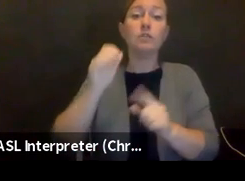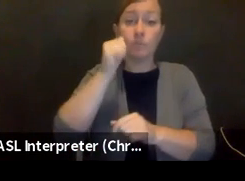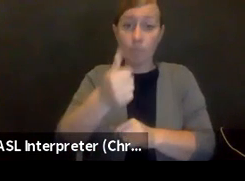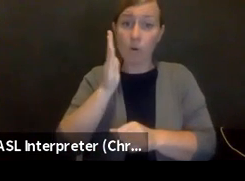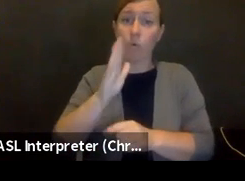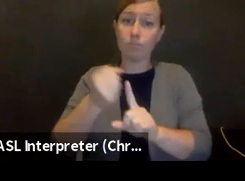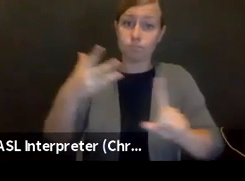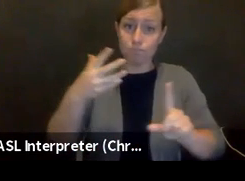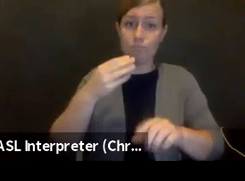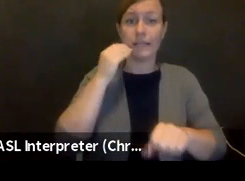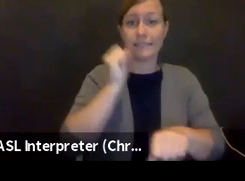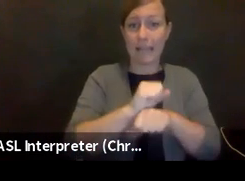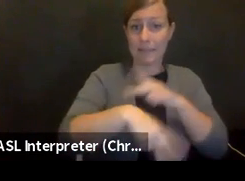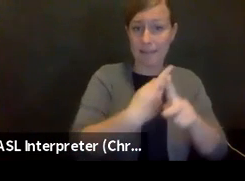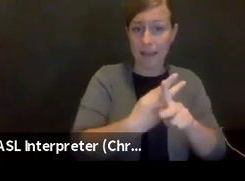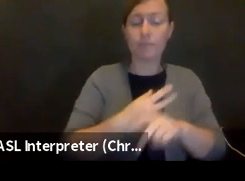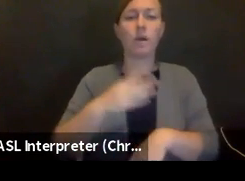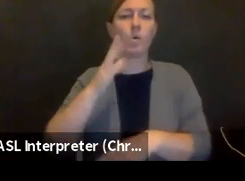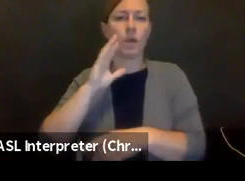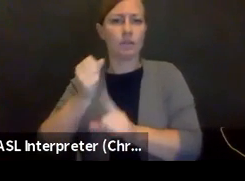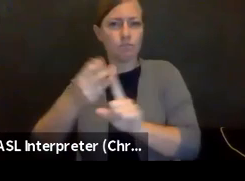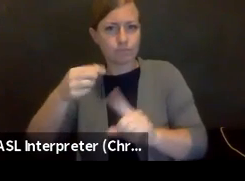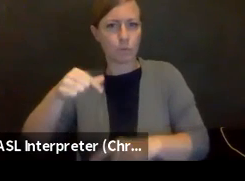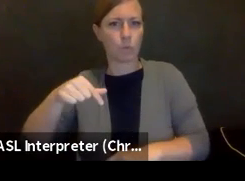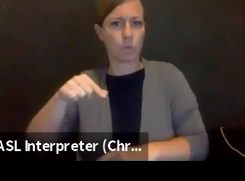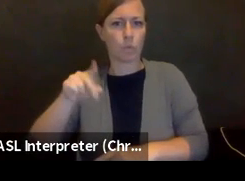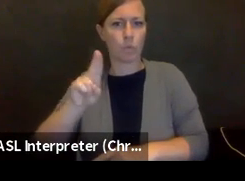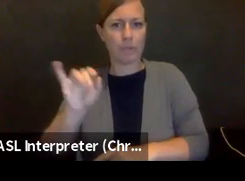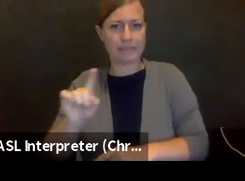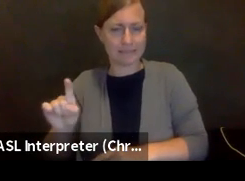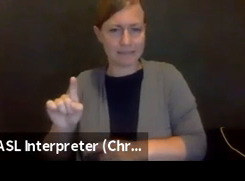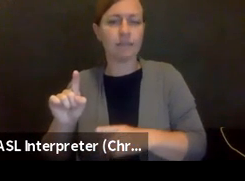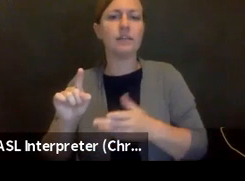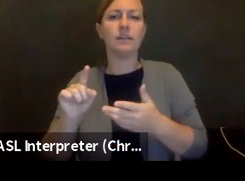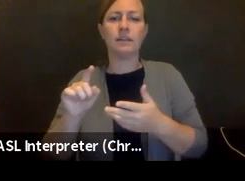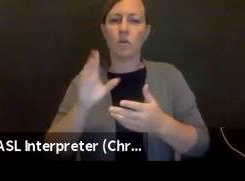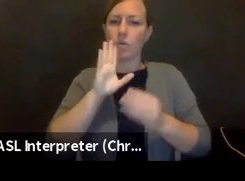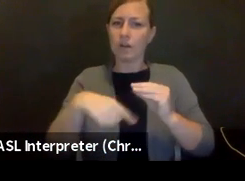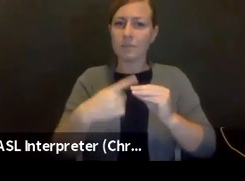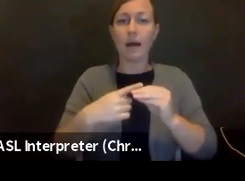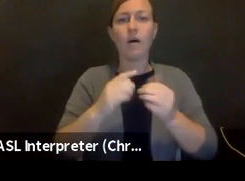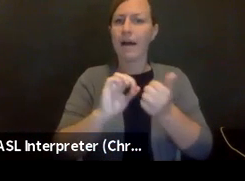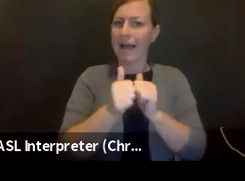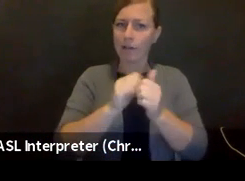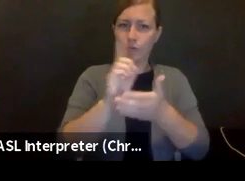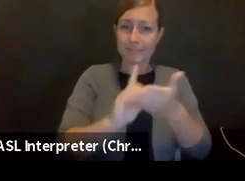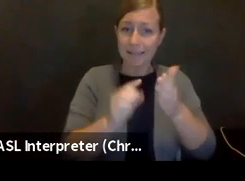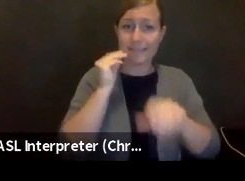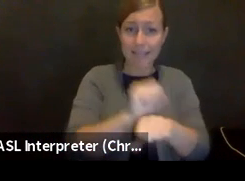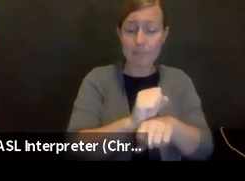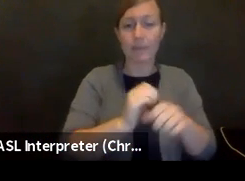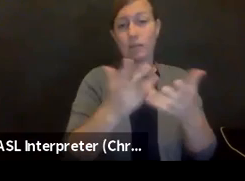Katherine Livick - ESD 112: Will talk about assignment types or the things you attach to assignments. The activities you assign. Kind of from the perspective of how we can